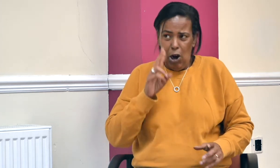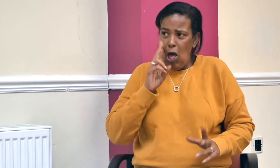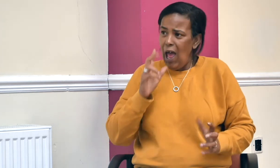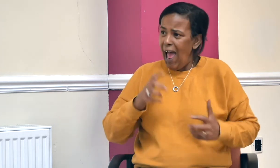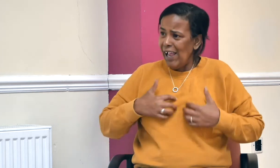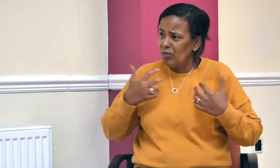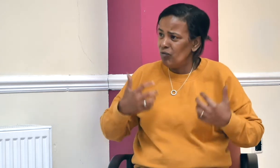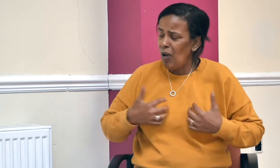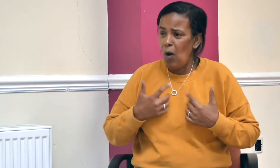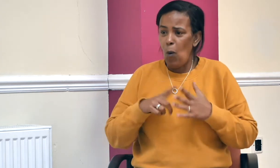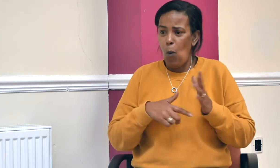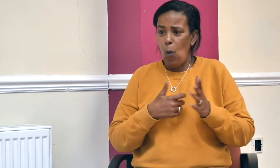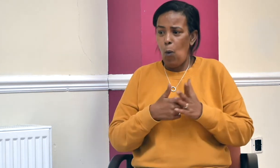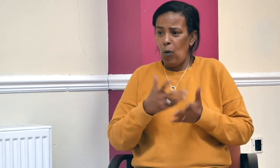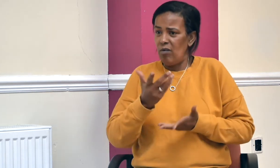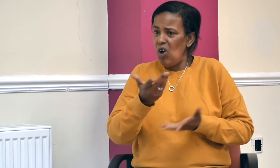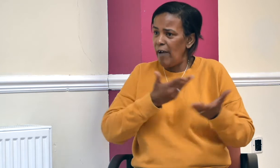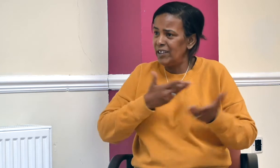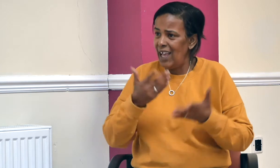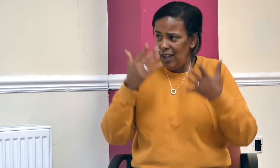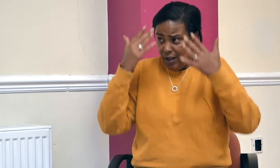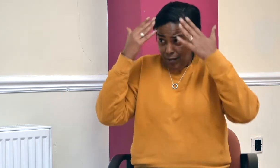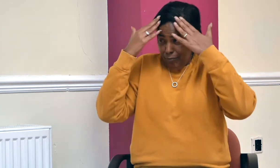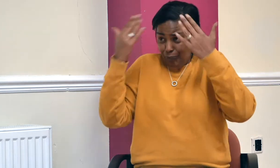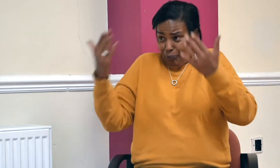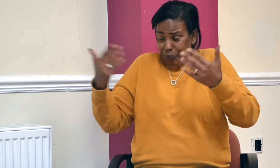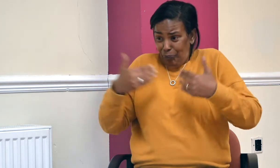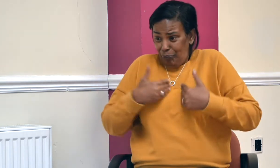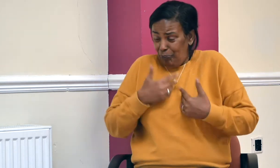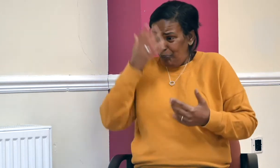They looked angry, but I wasn't sure if that was normal conversation!